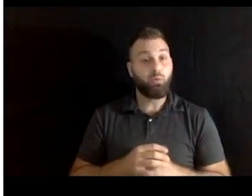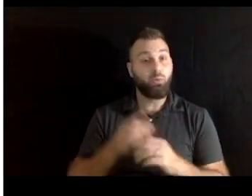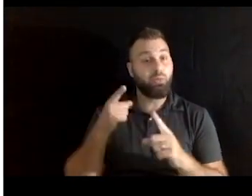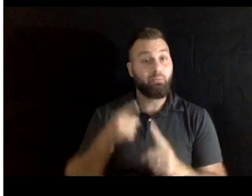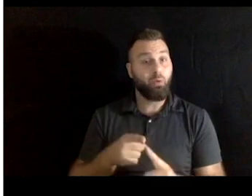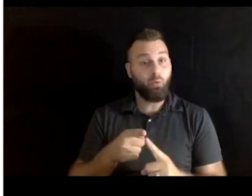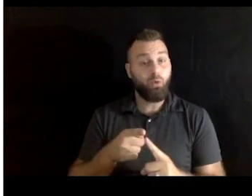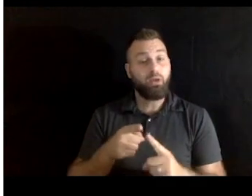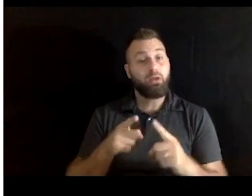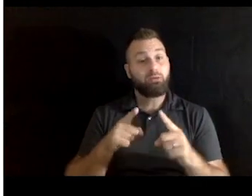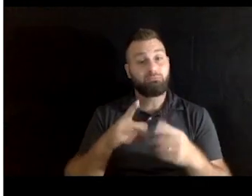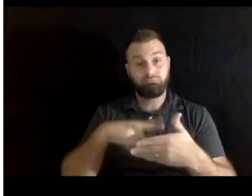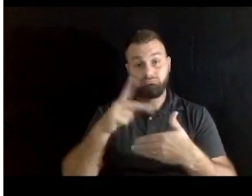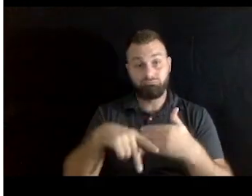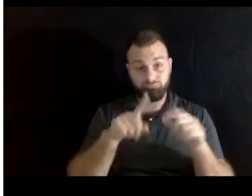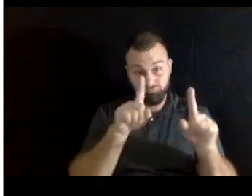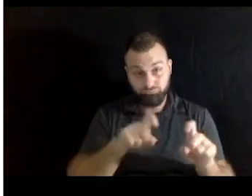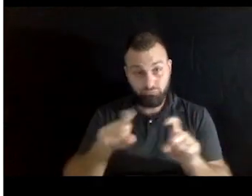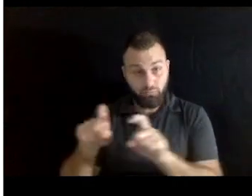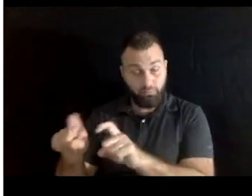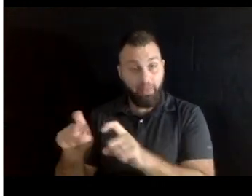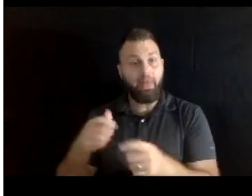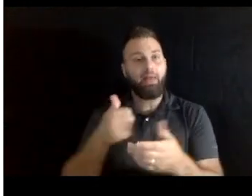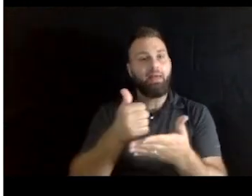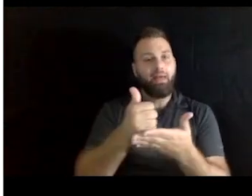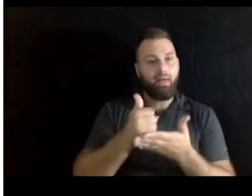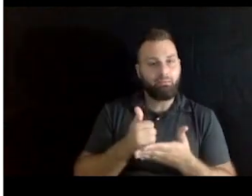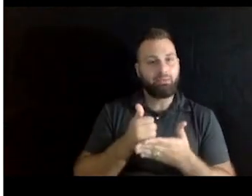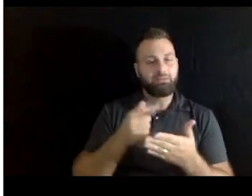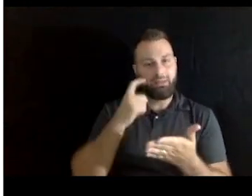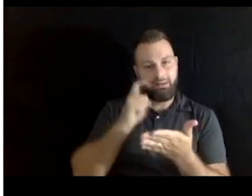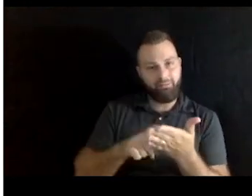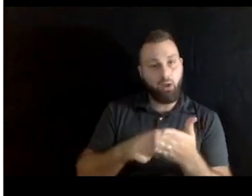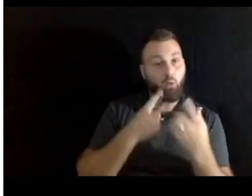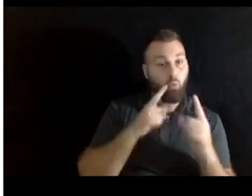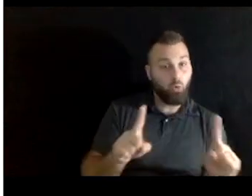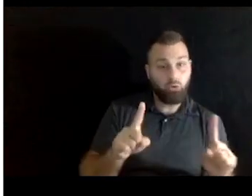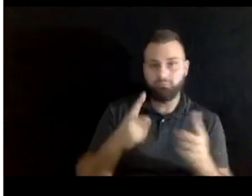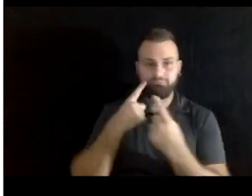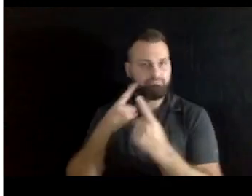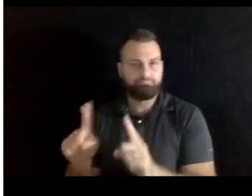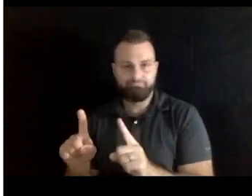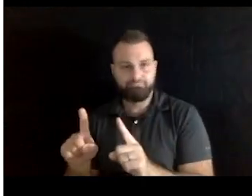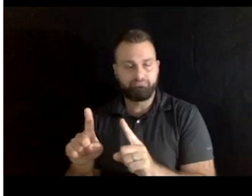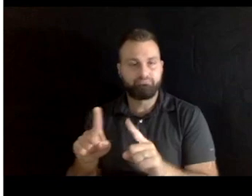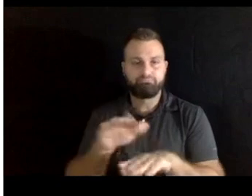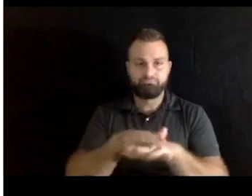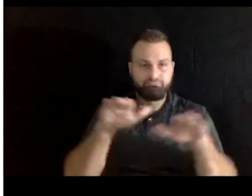demonstrations we can identify what works and also what doesn't. And that's really important.